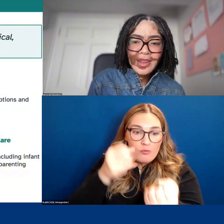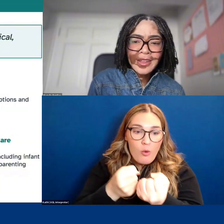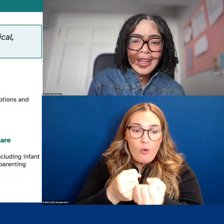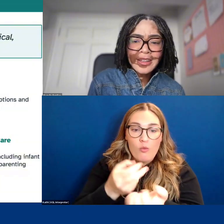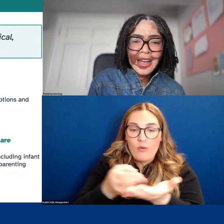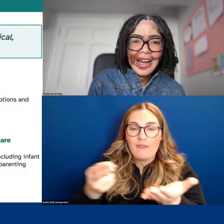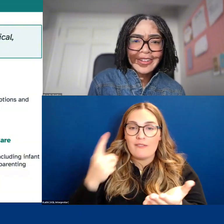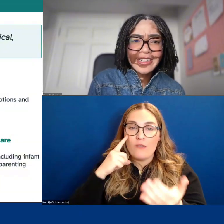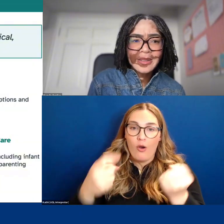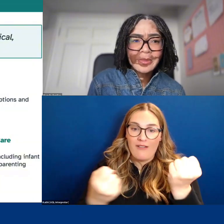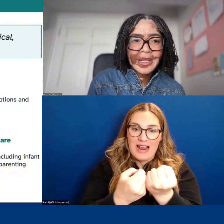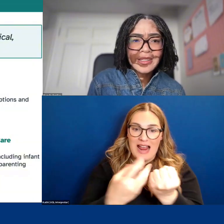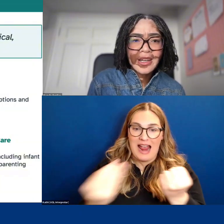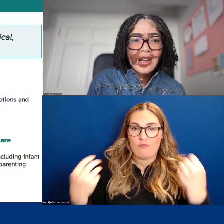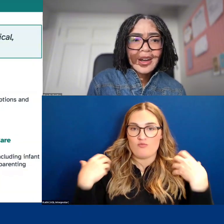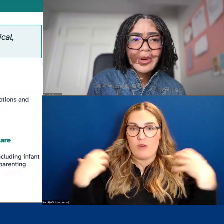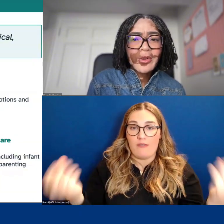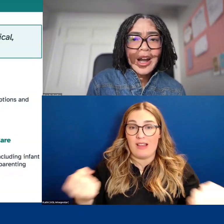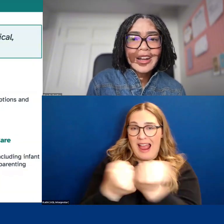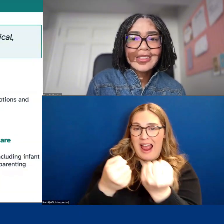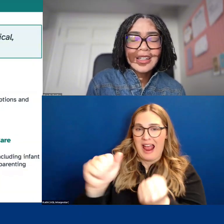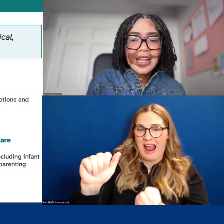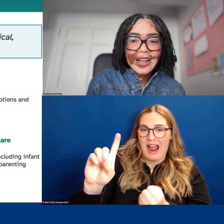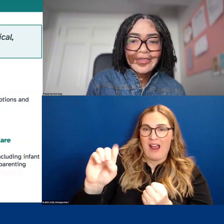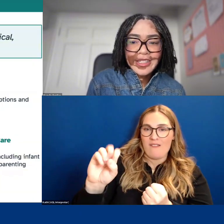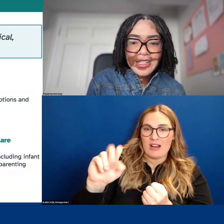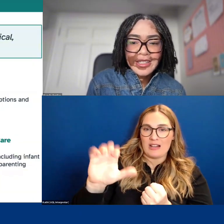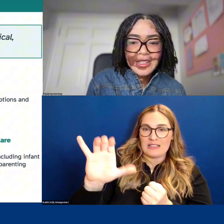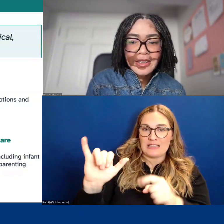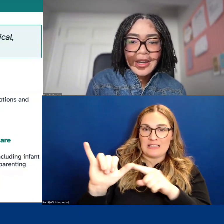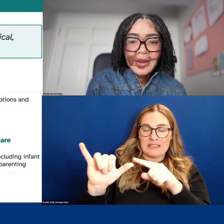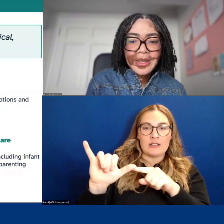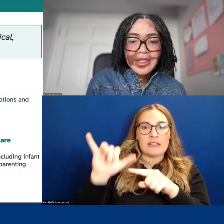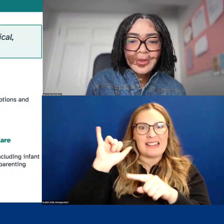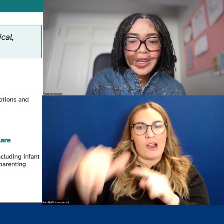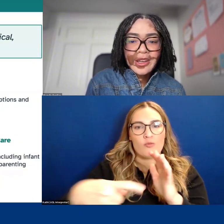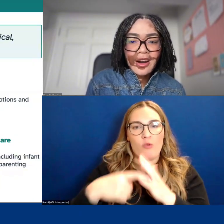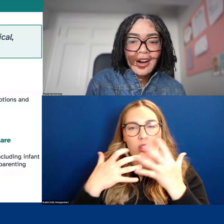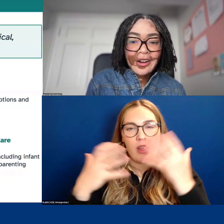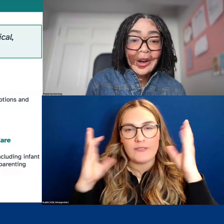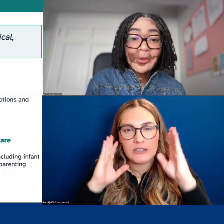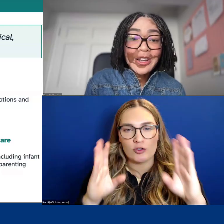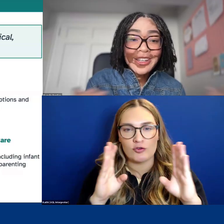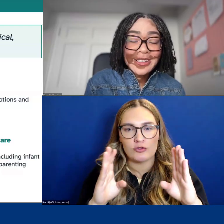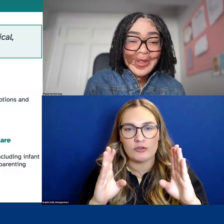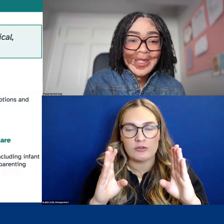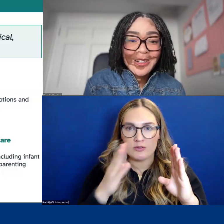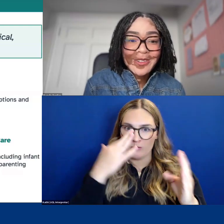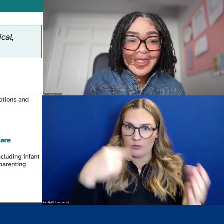And then I think the advocacy piece requires a lot of attention because we are a witness. We serve